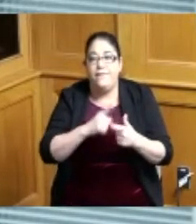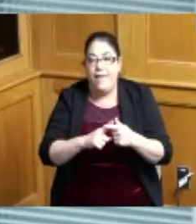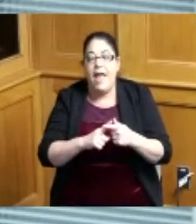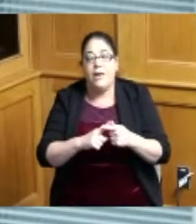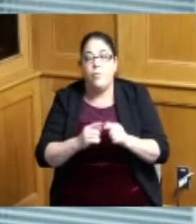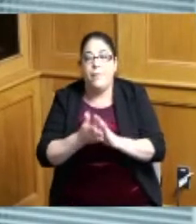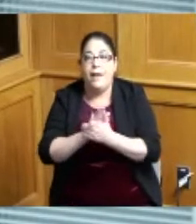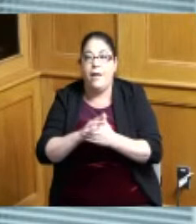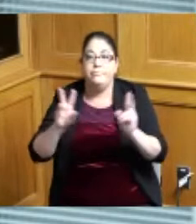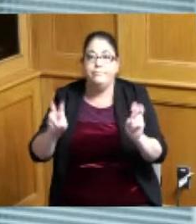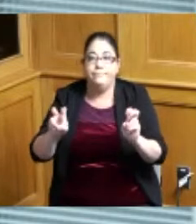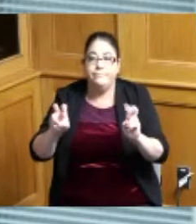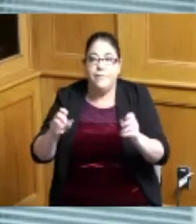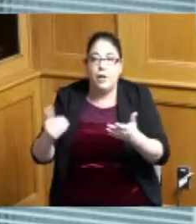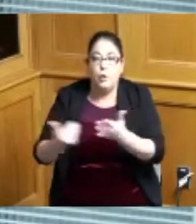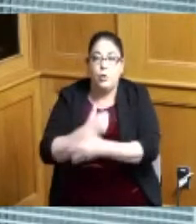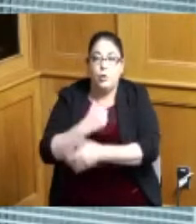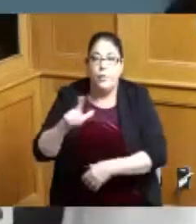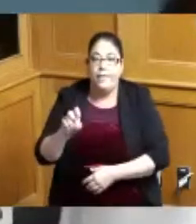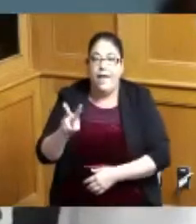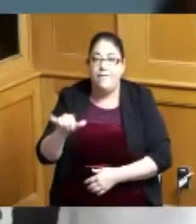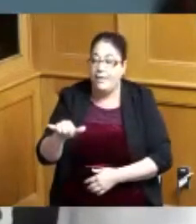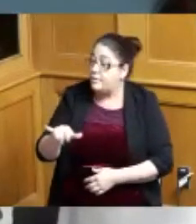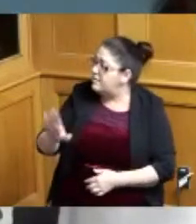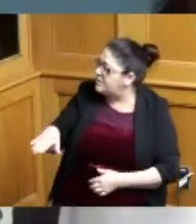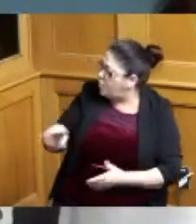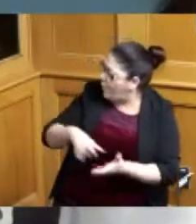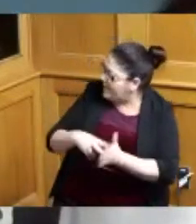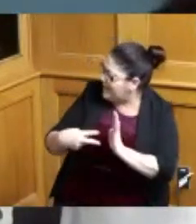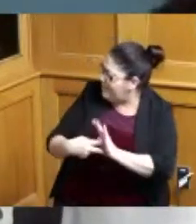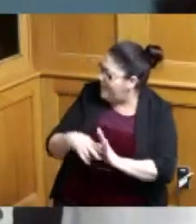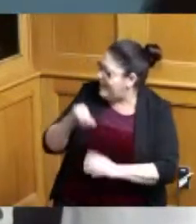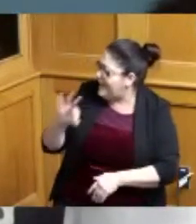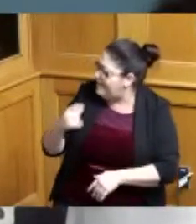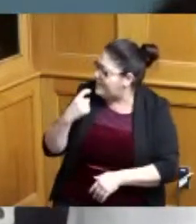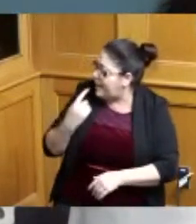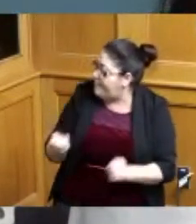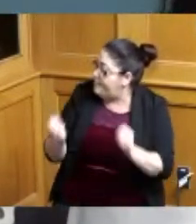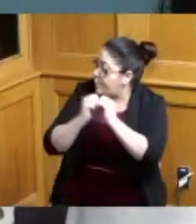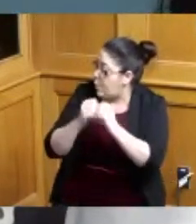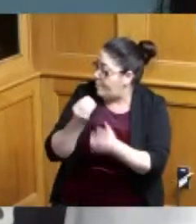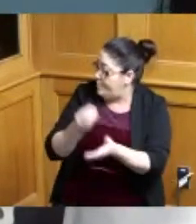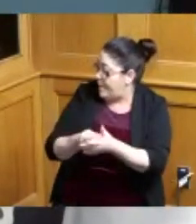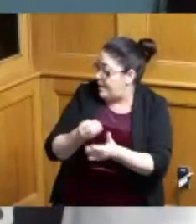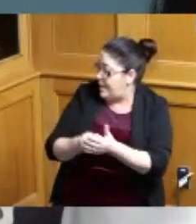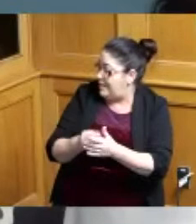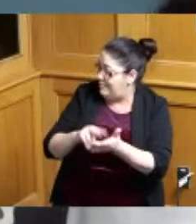mean if so if we do more money yes we say we want because one of the things I'm concerned about is